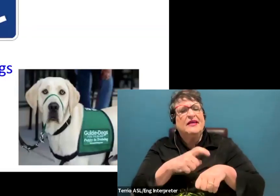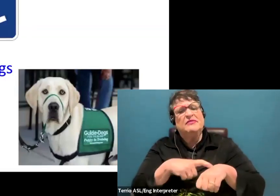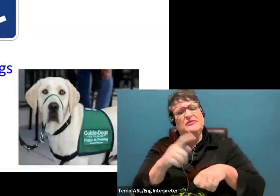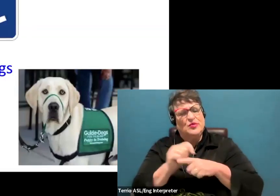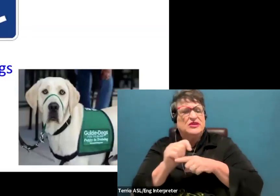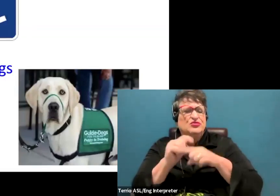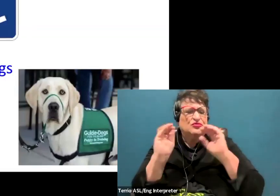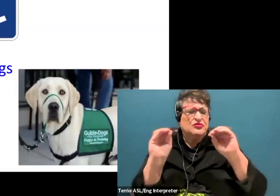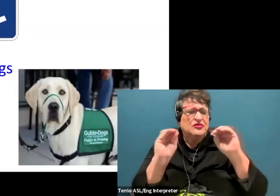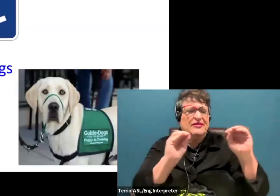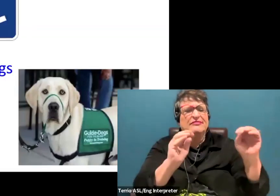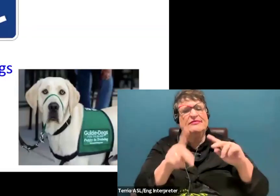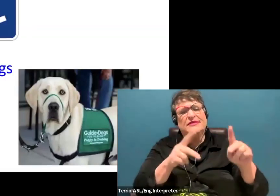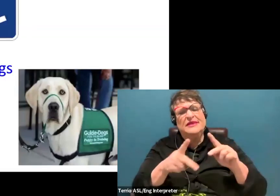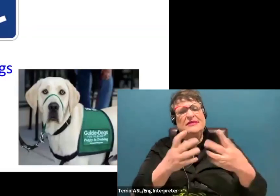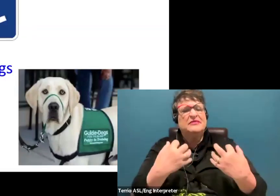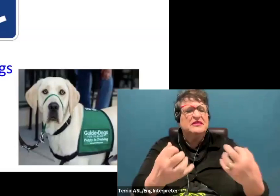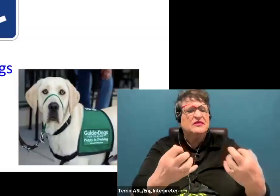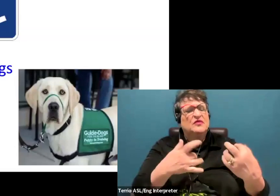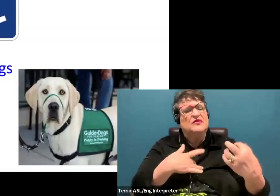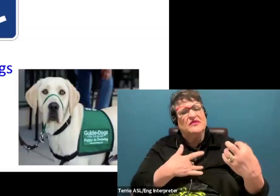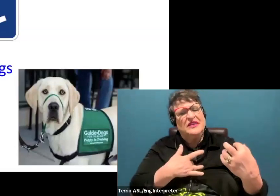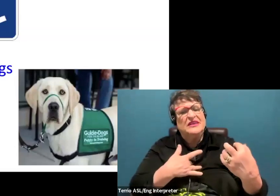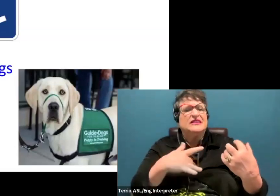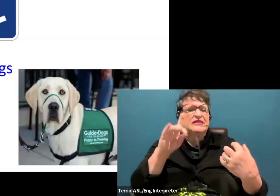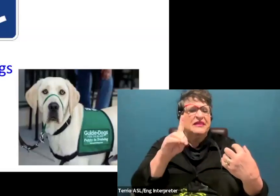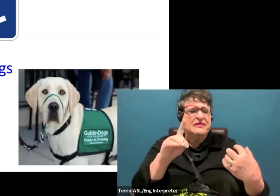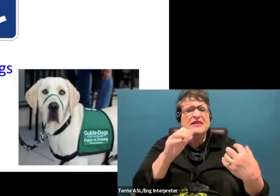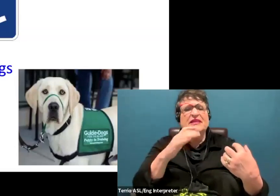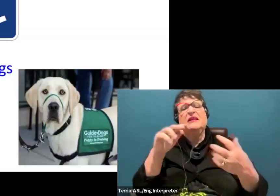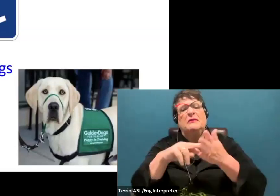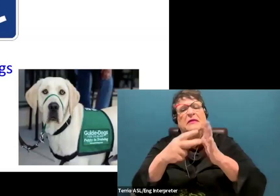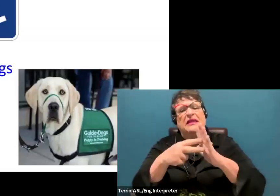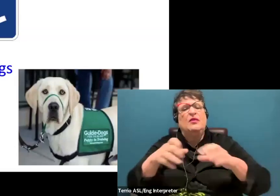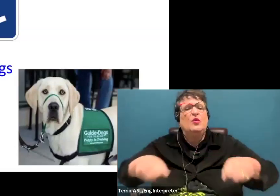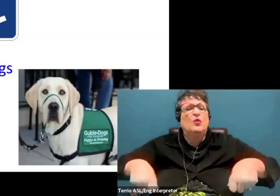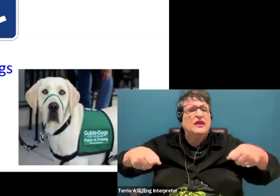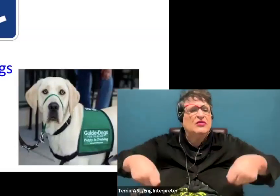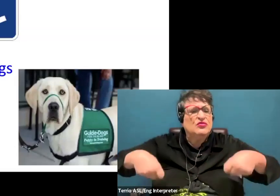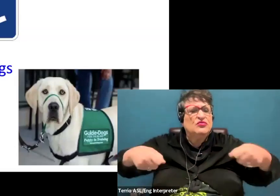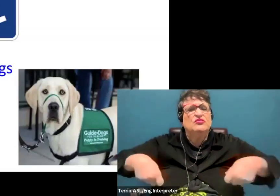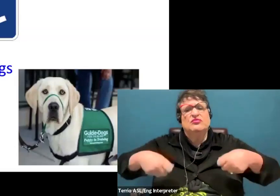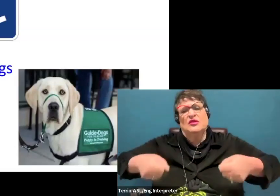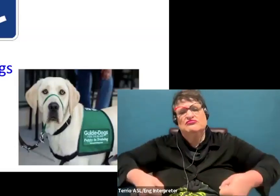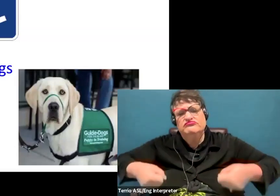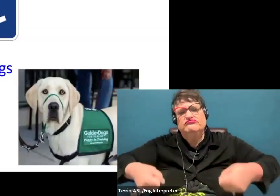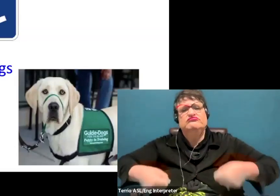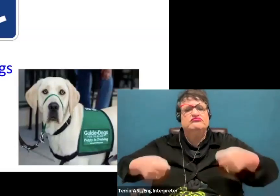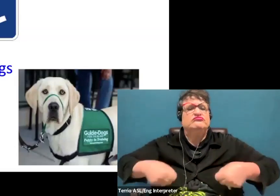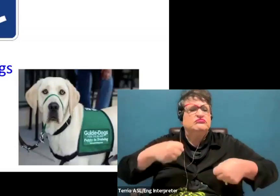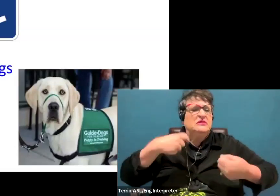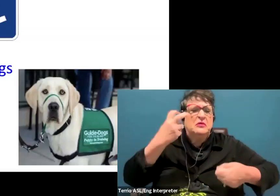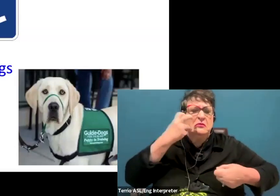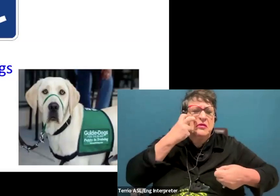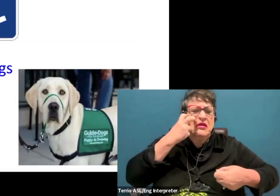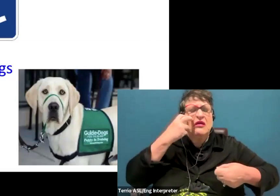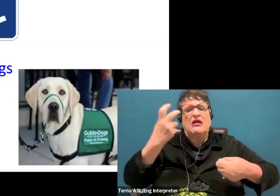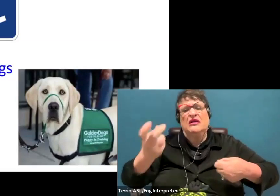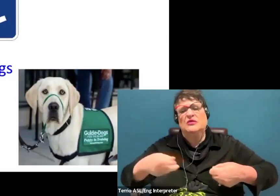people think of folks with disabilities as people in wheelchairs or folks who might have vision impairments or who are deaf.